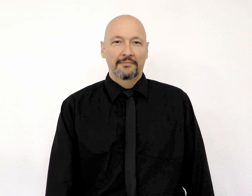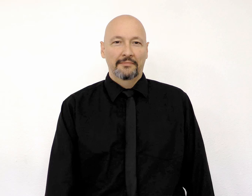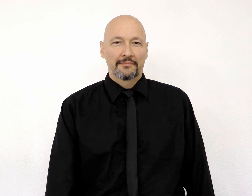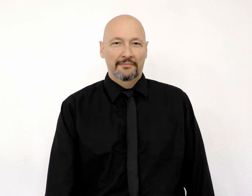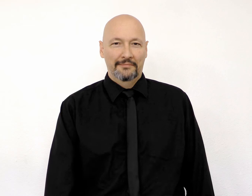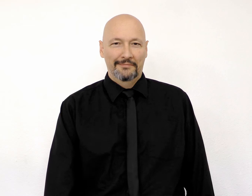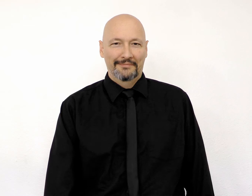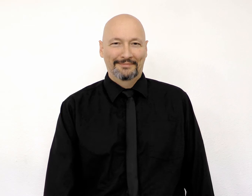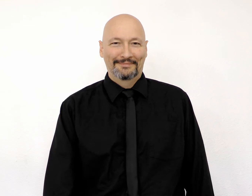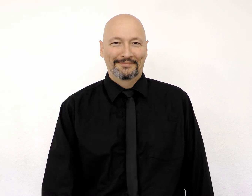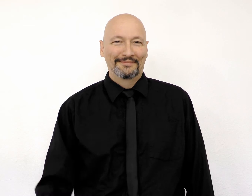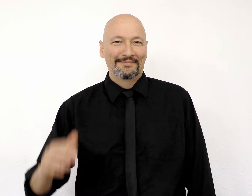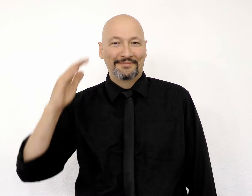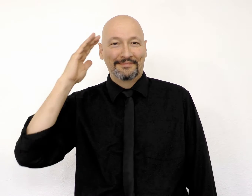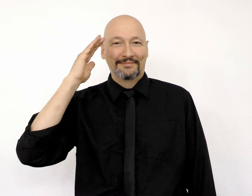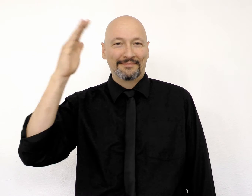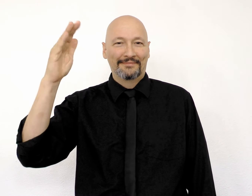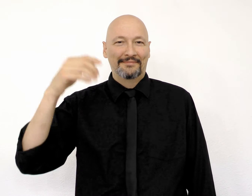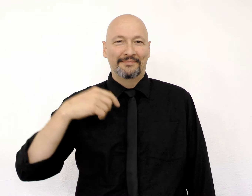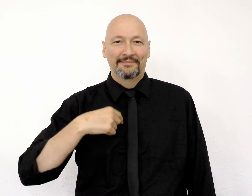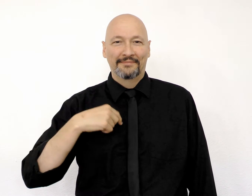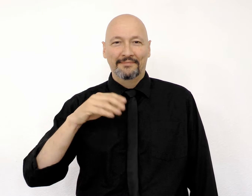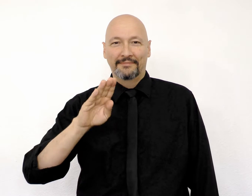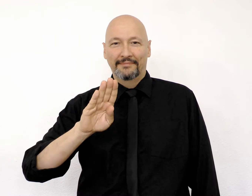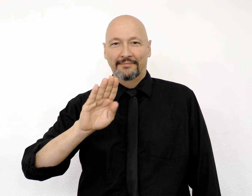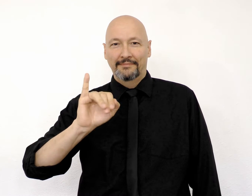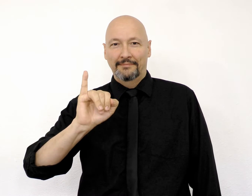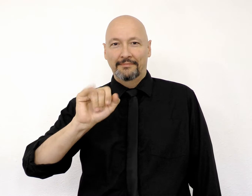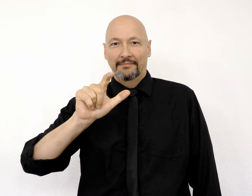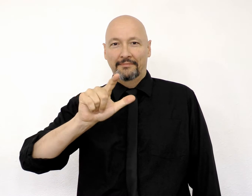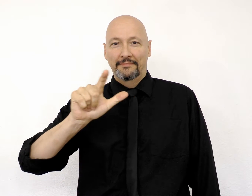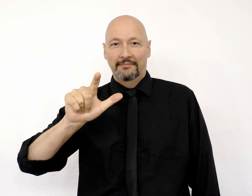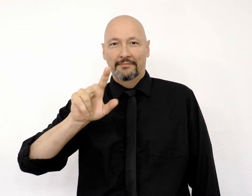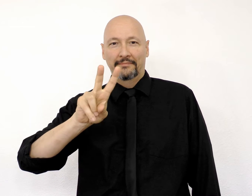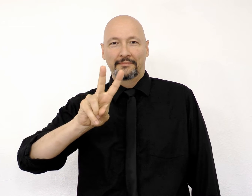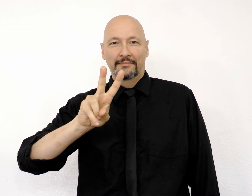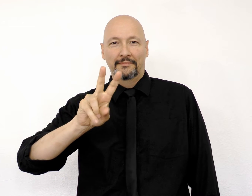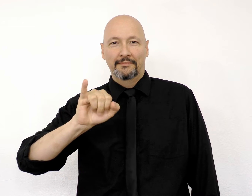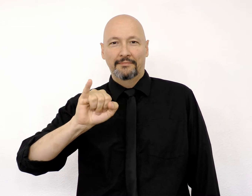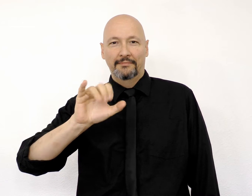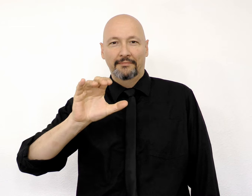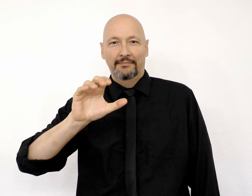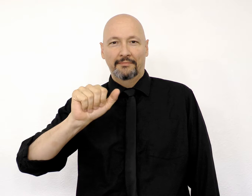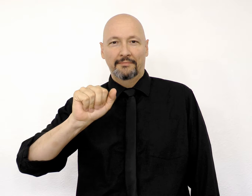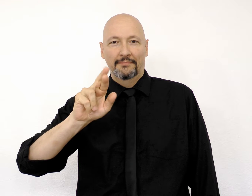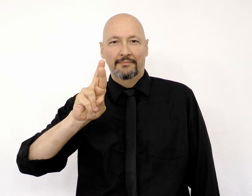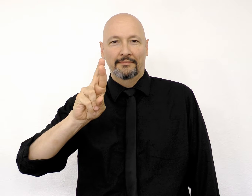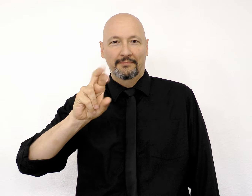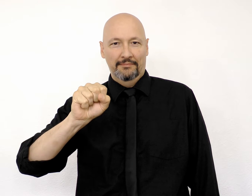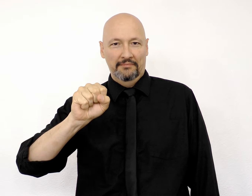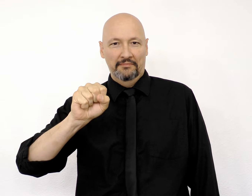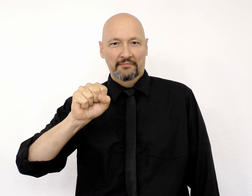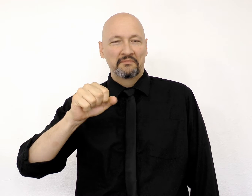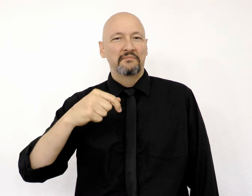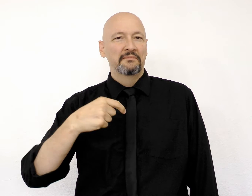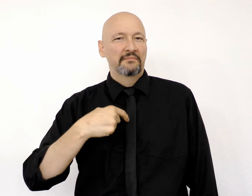Hi I'm Bill Vicars